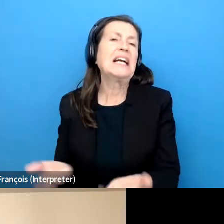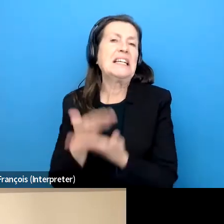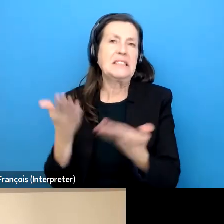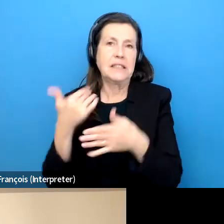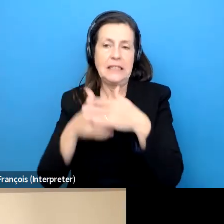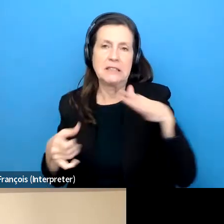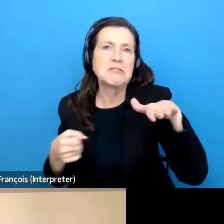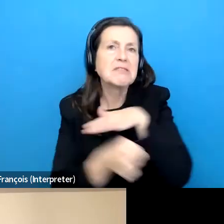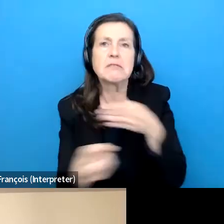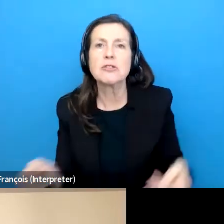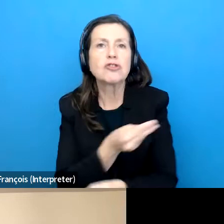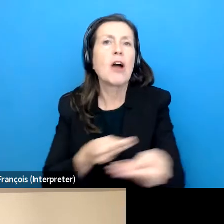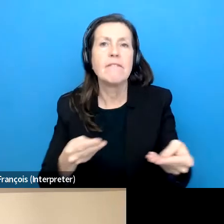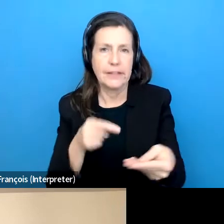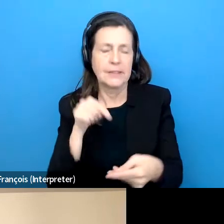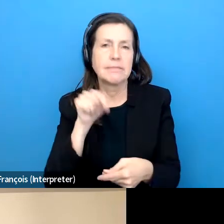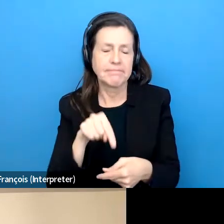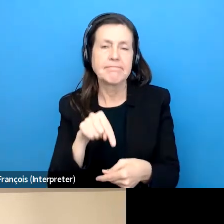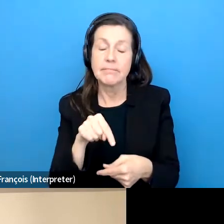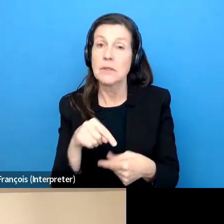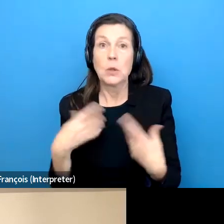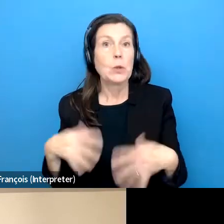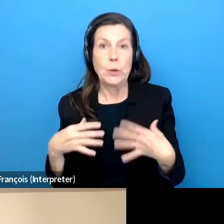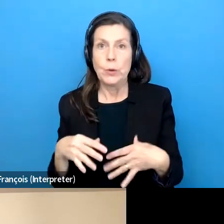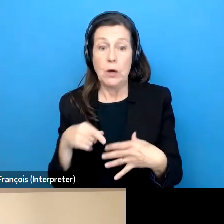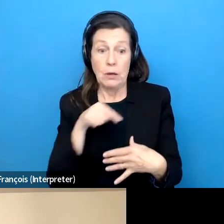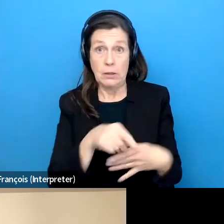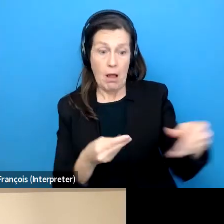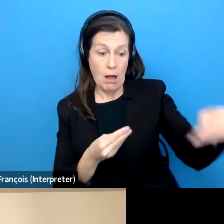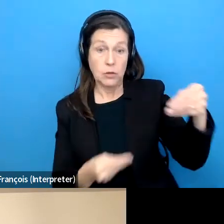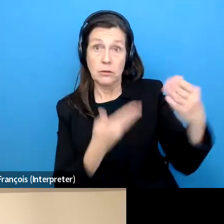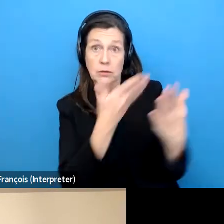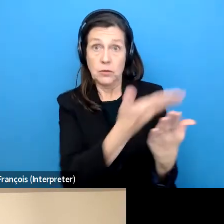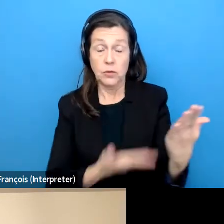So then, it makes this document very much relevant